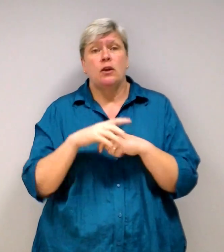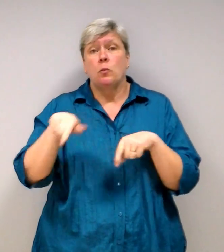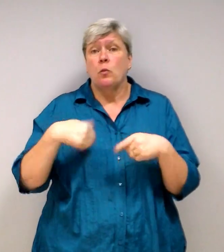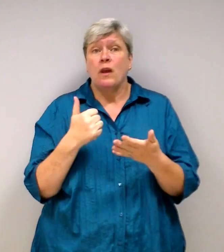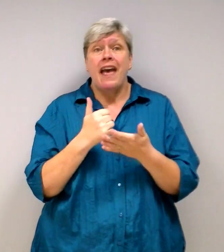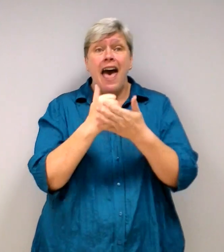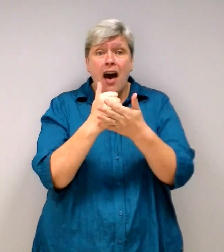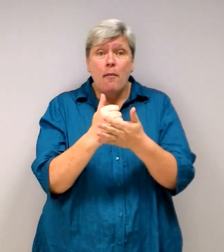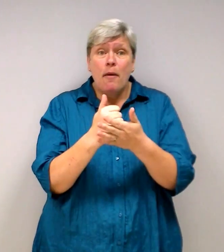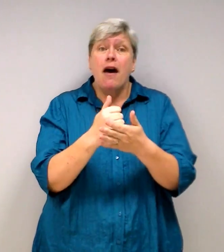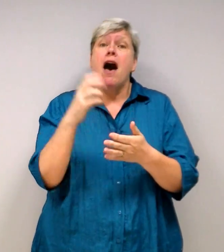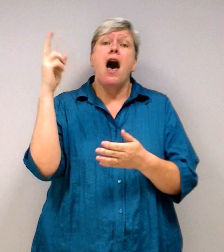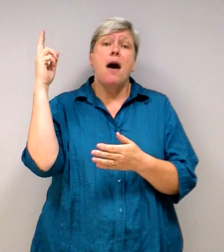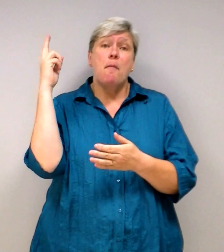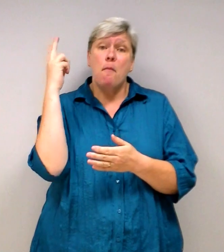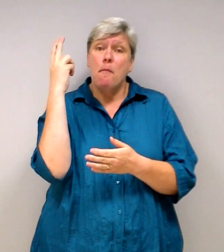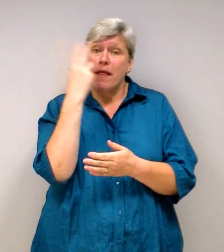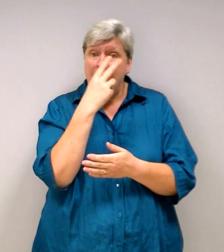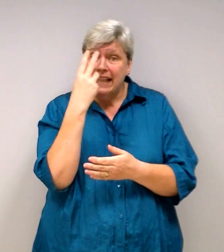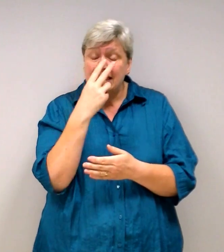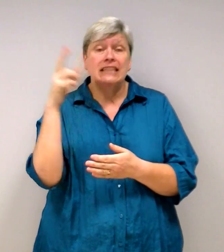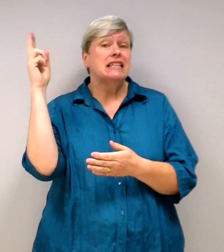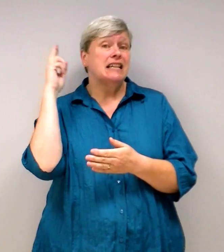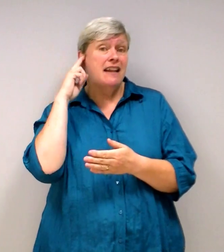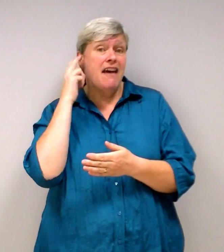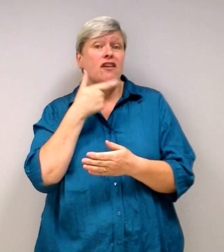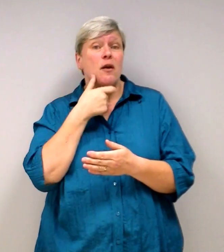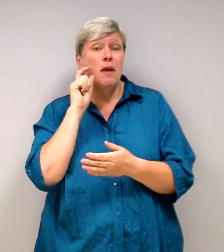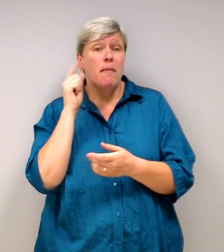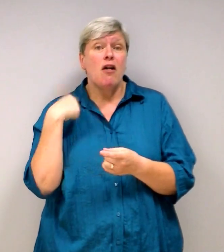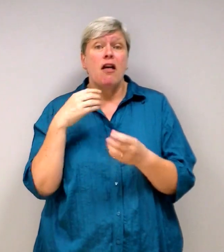helping blind and deaf people